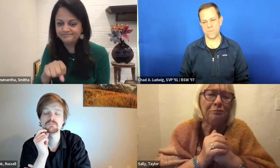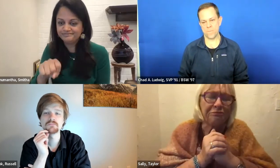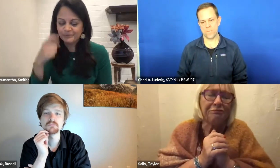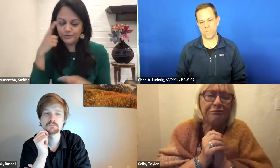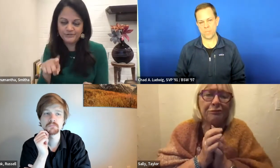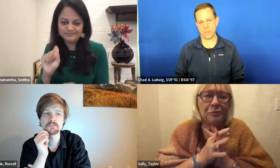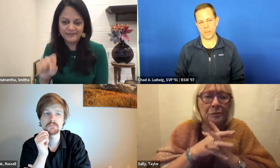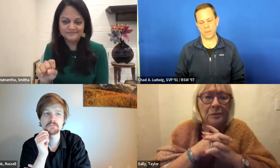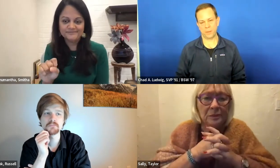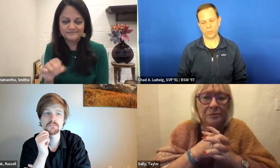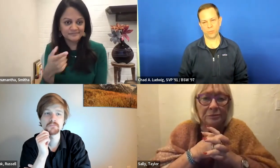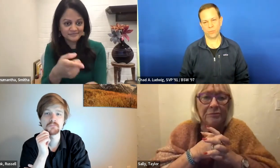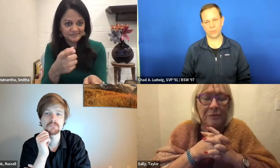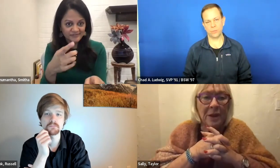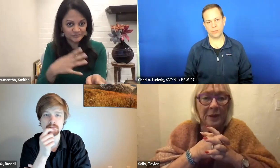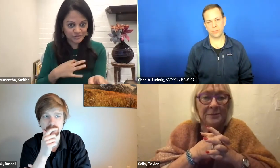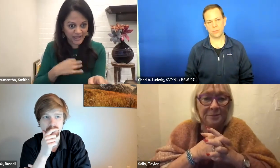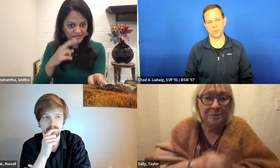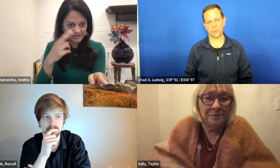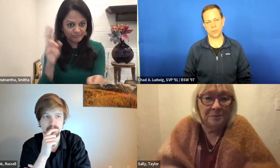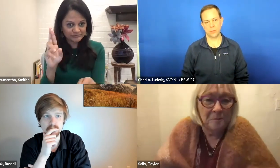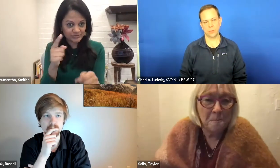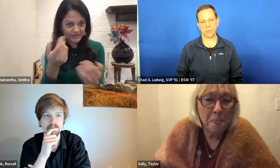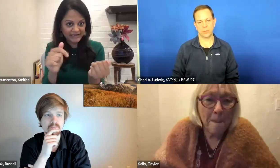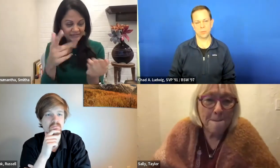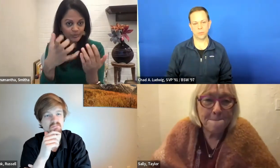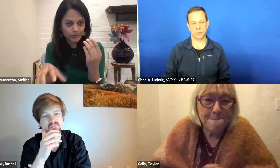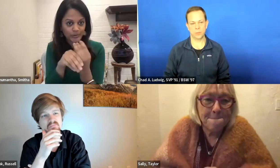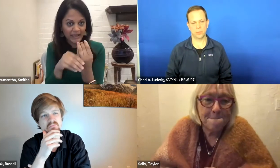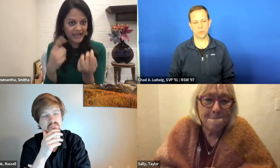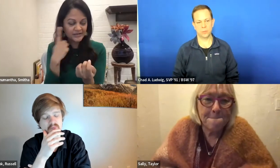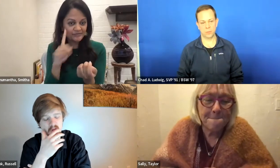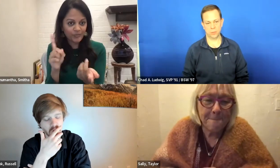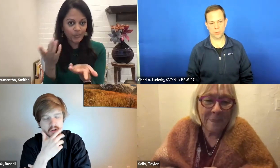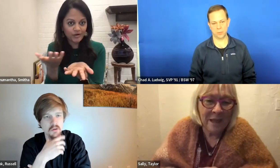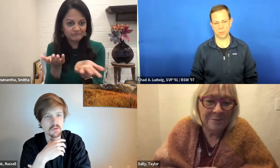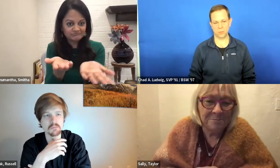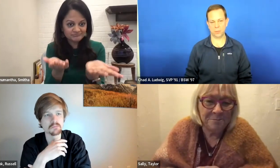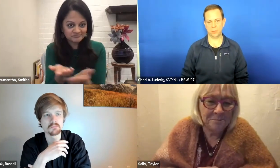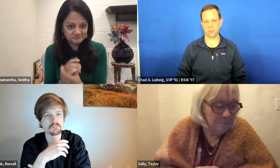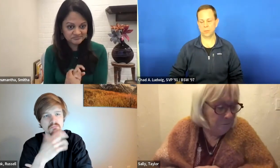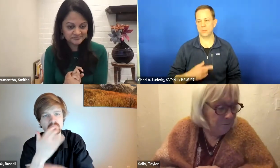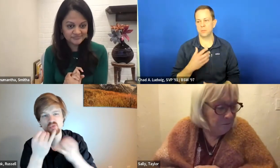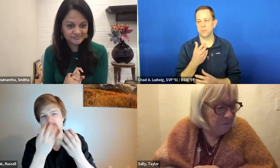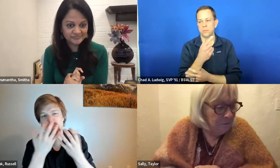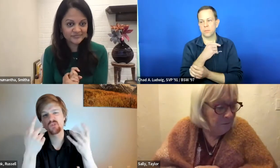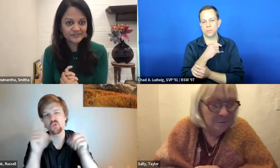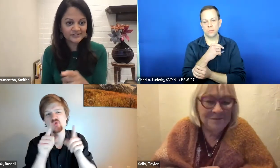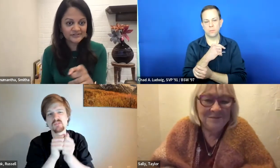but, of course, there's always more to do. Of course. Chad or Russell, is there anything that you want to add?